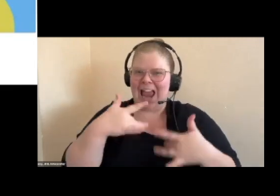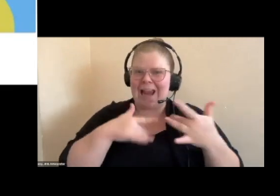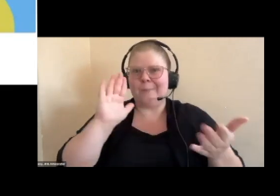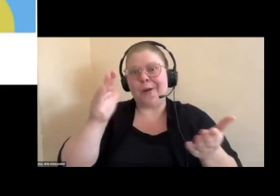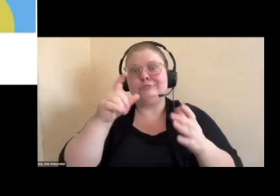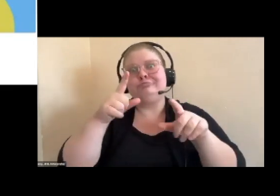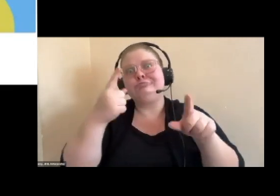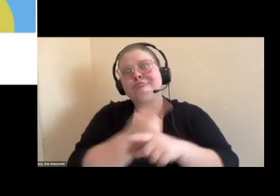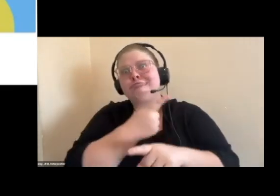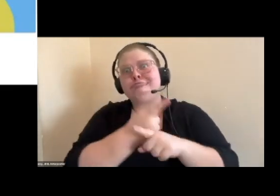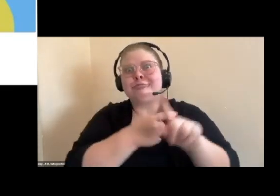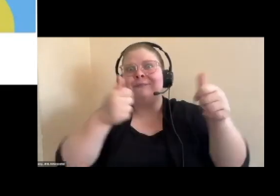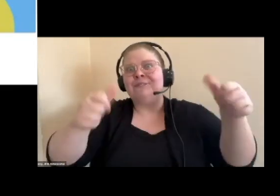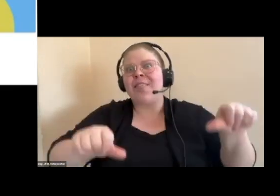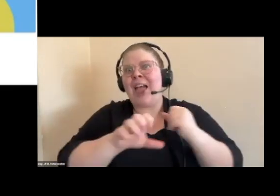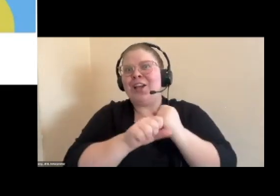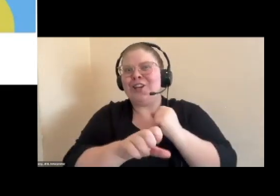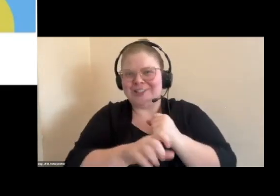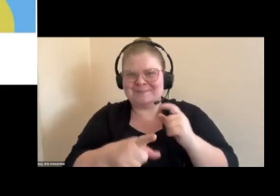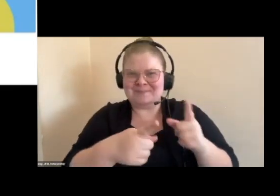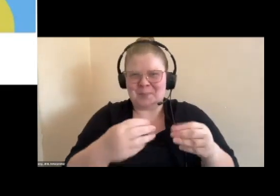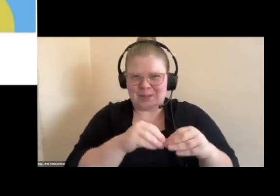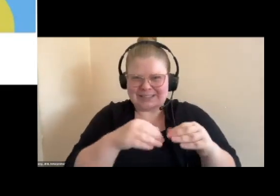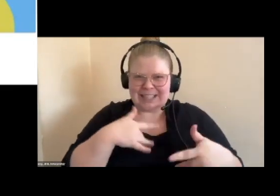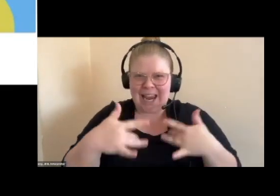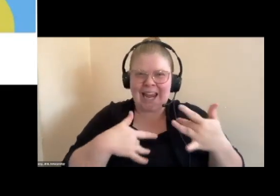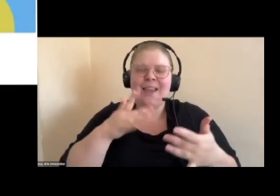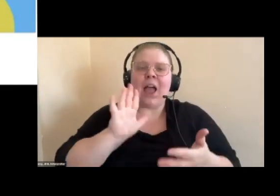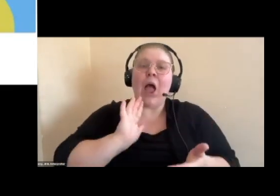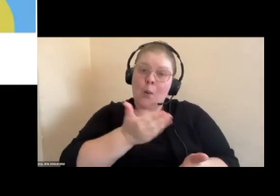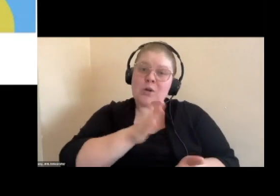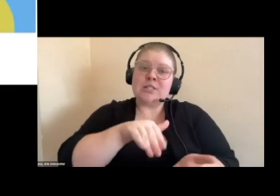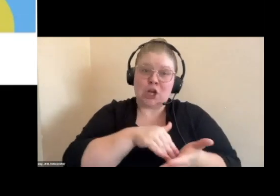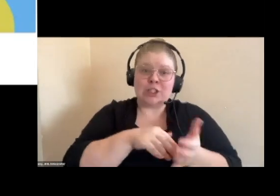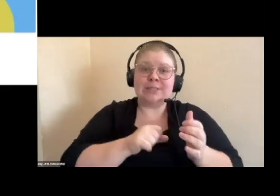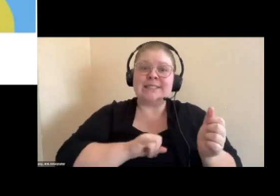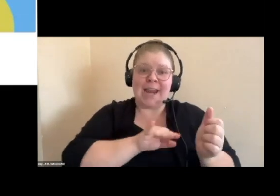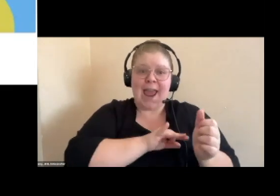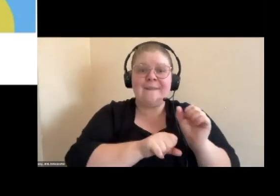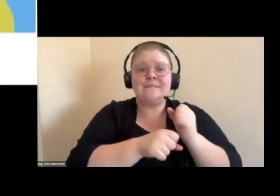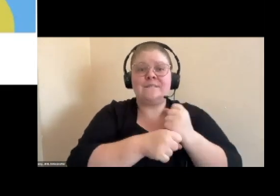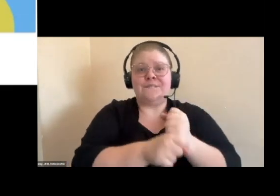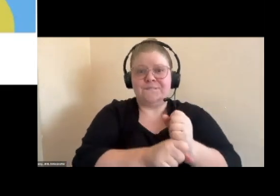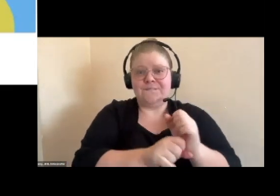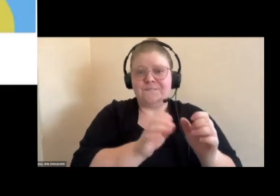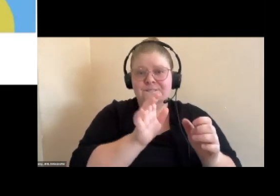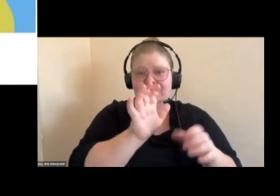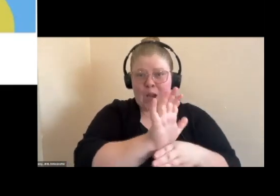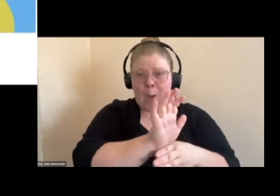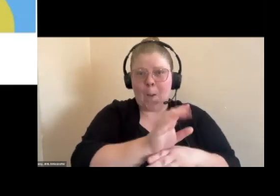This video was created by our center staff, our project lead in the research,